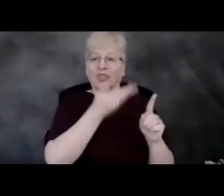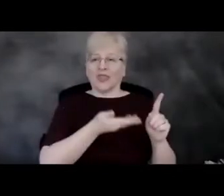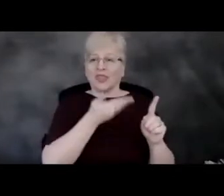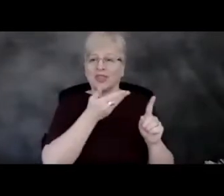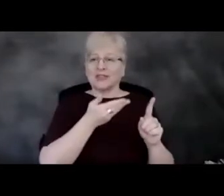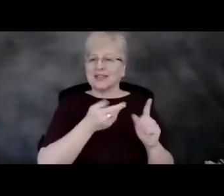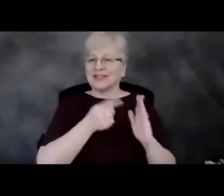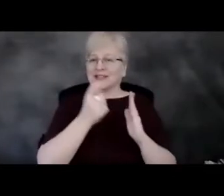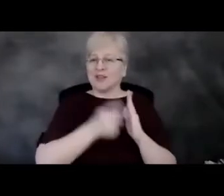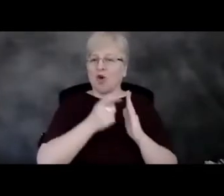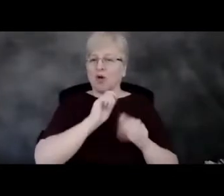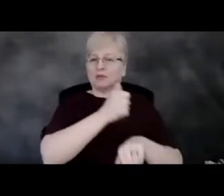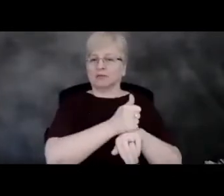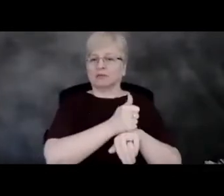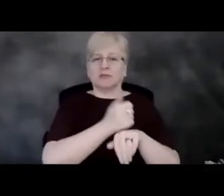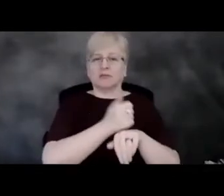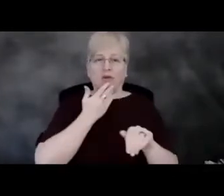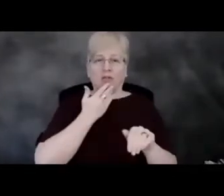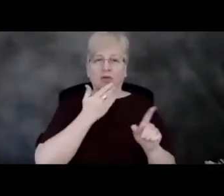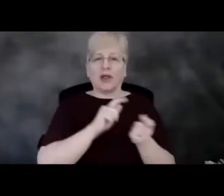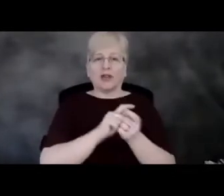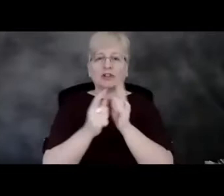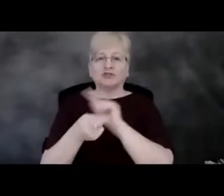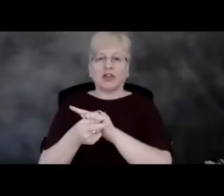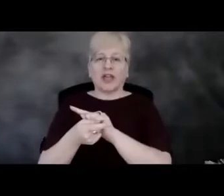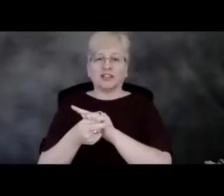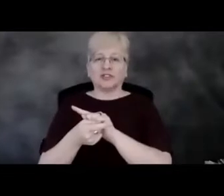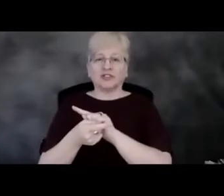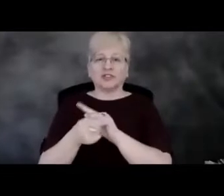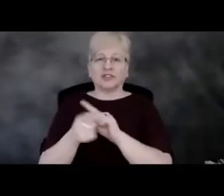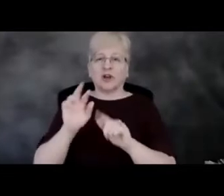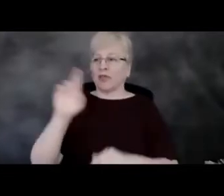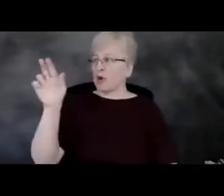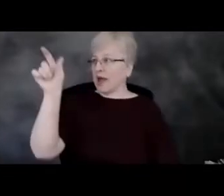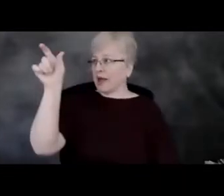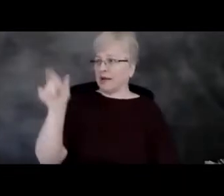which you see here and add personalized. You can click